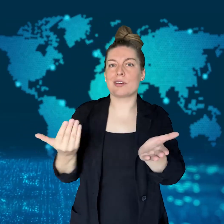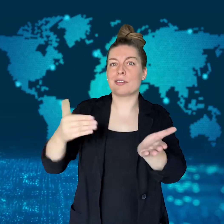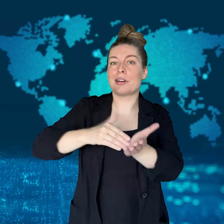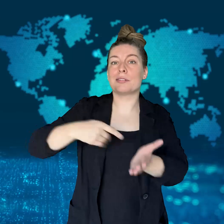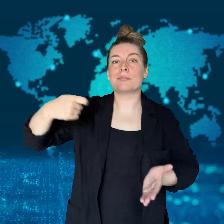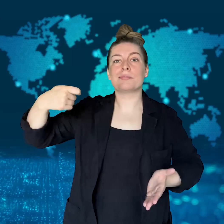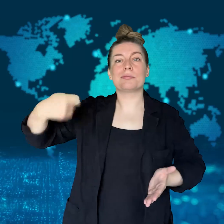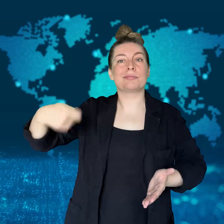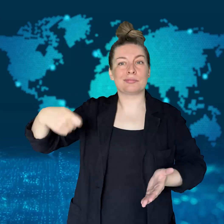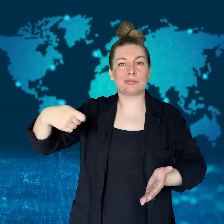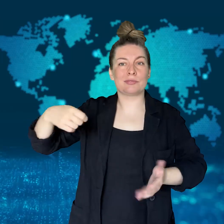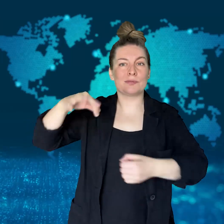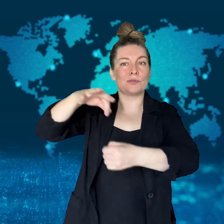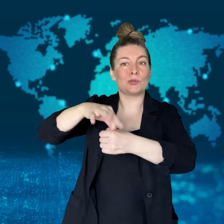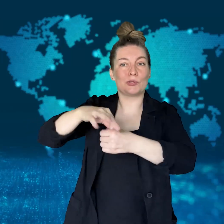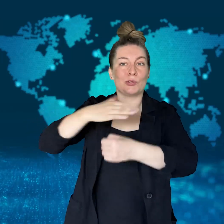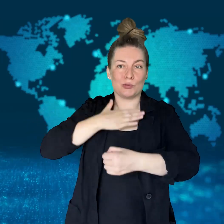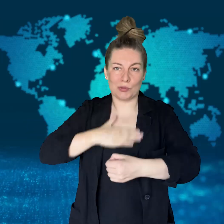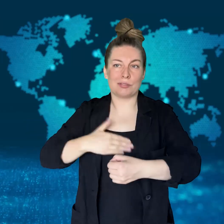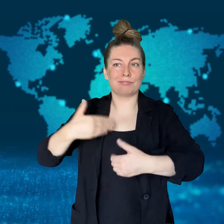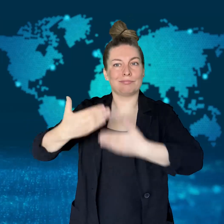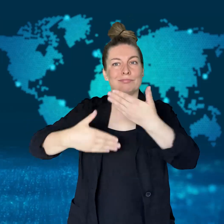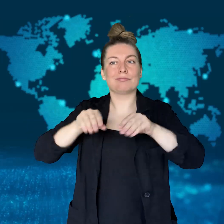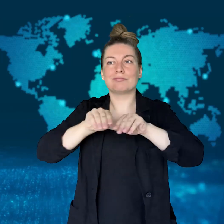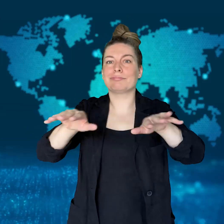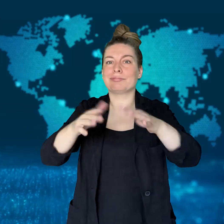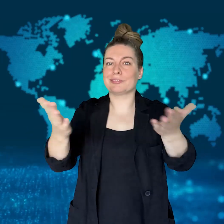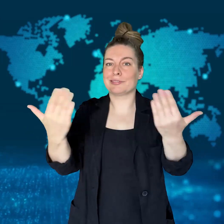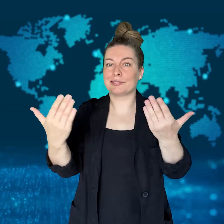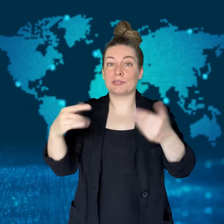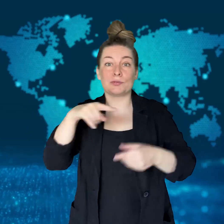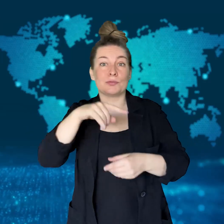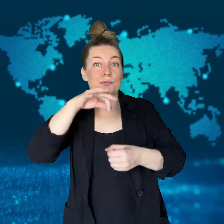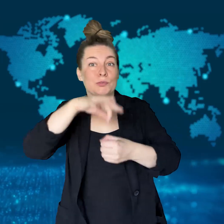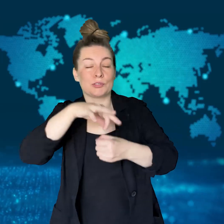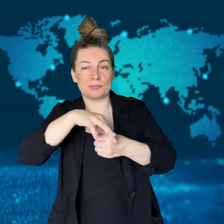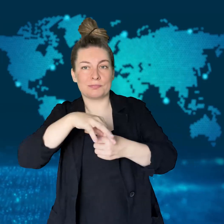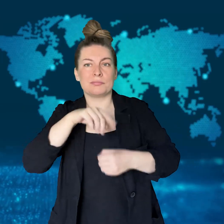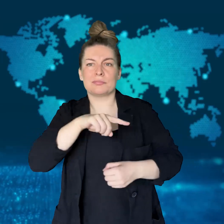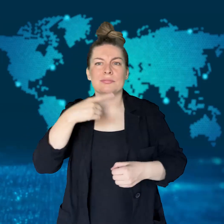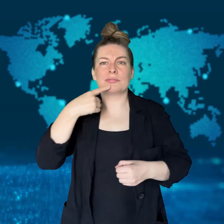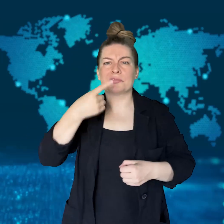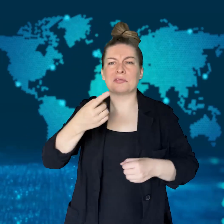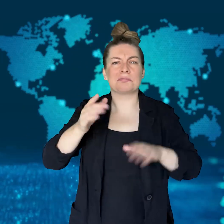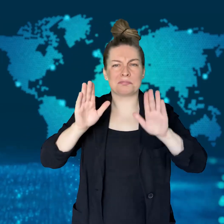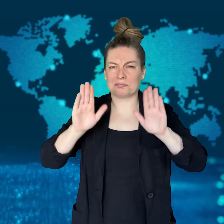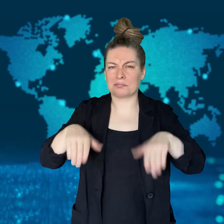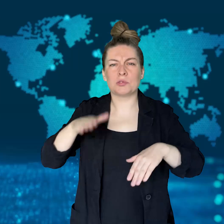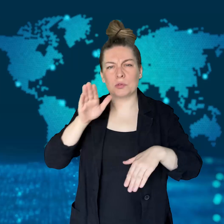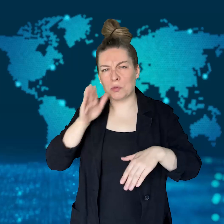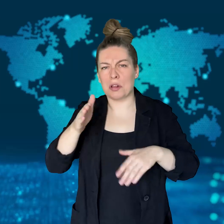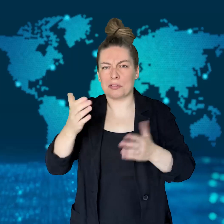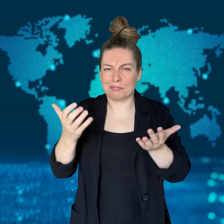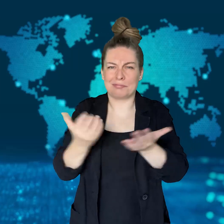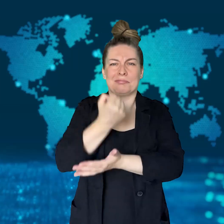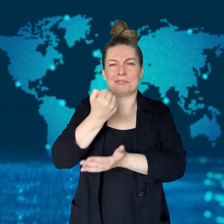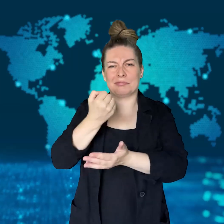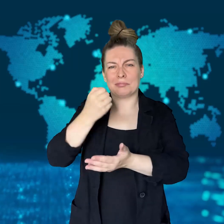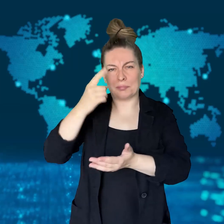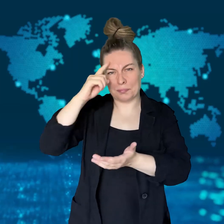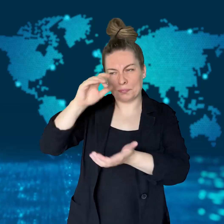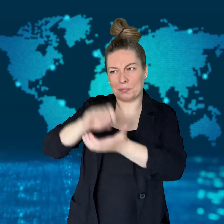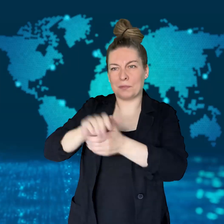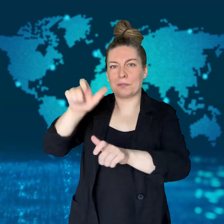they will continue to pursue the presidency in 2024,